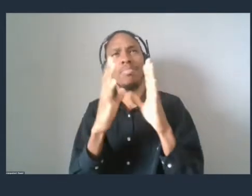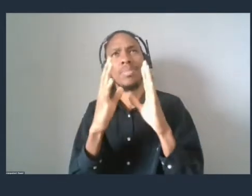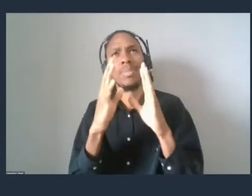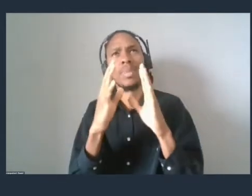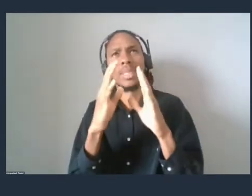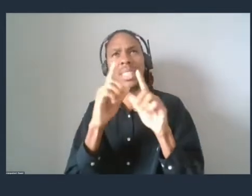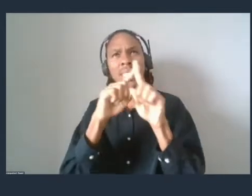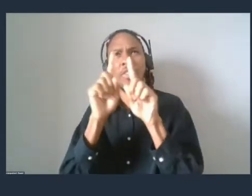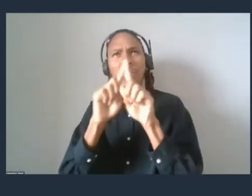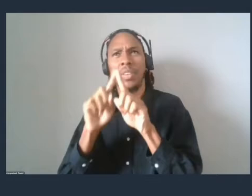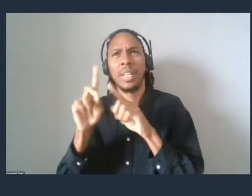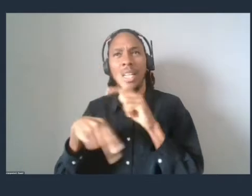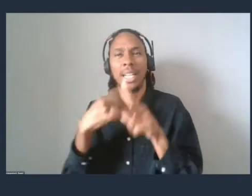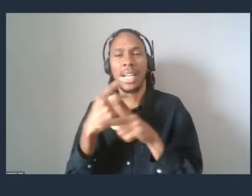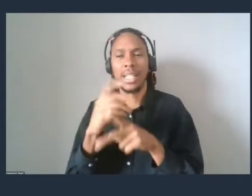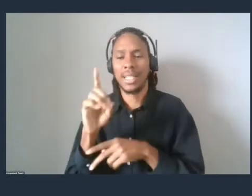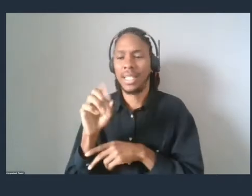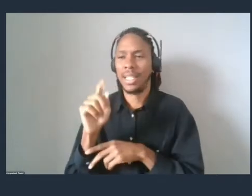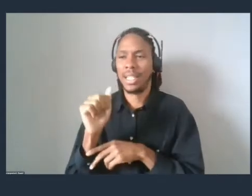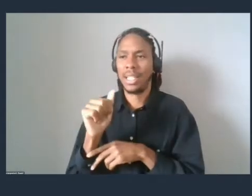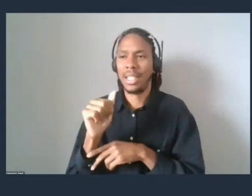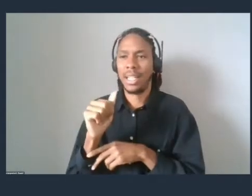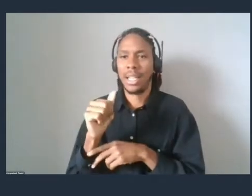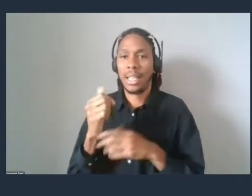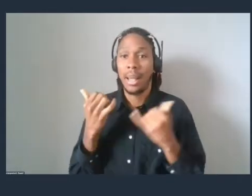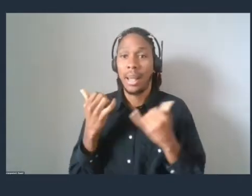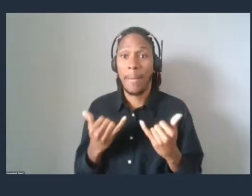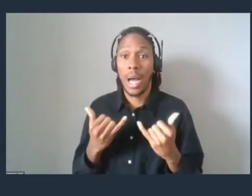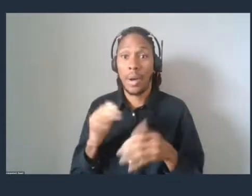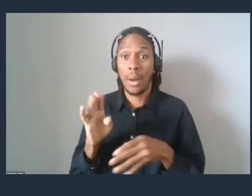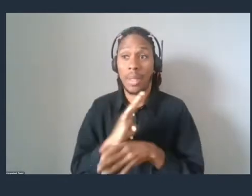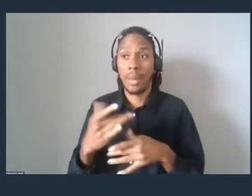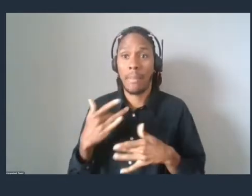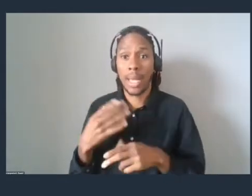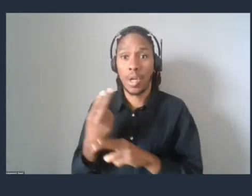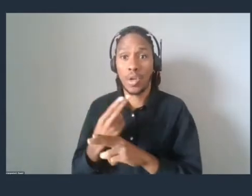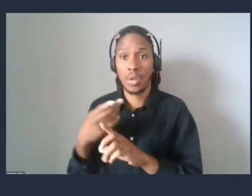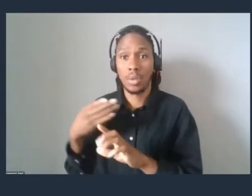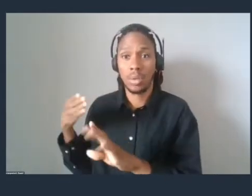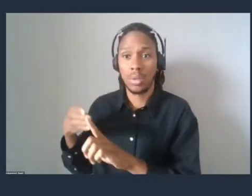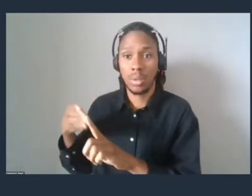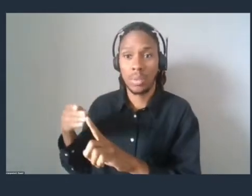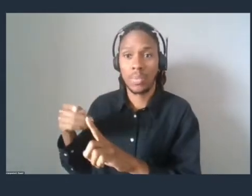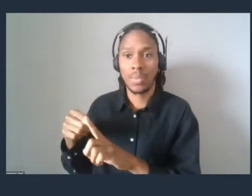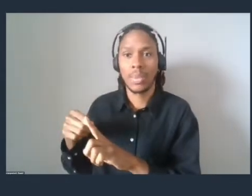that modern businesses use, it's lots of different things, right?